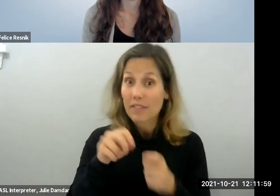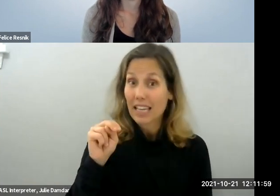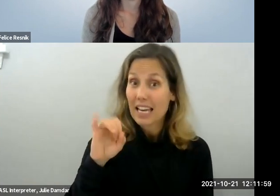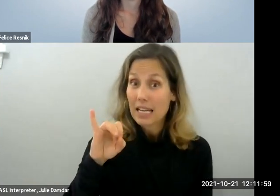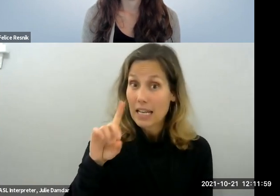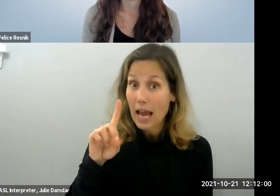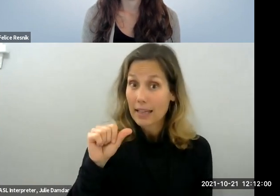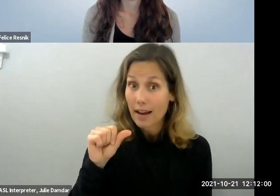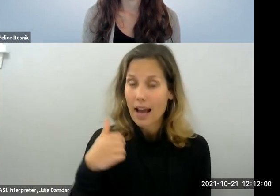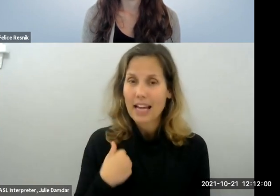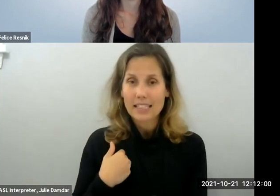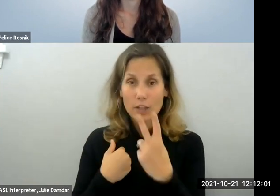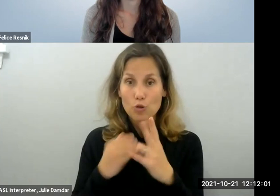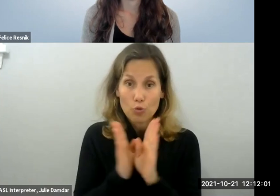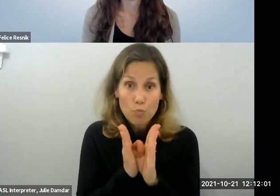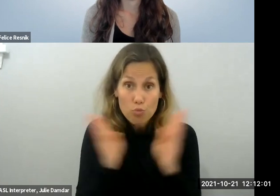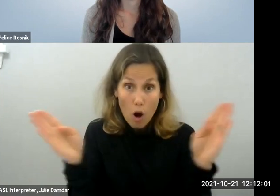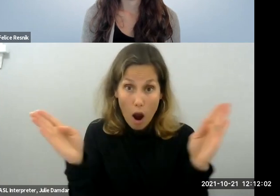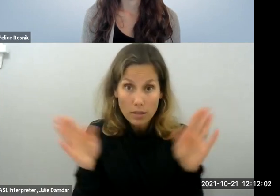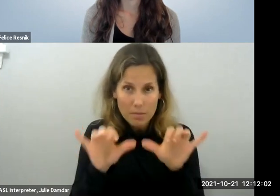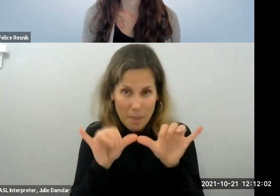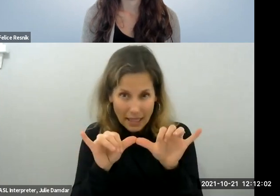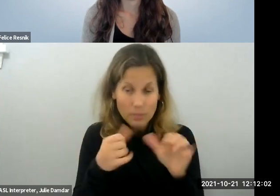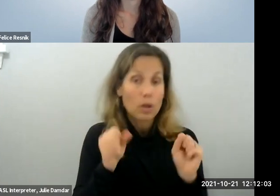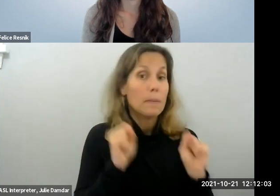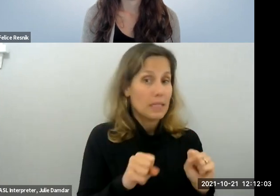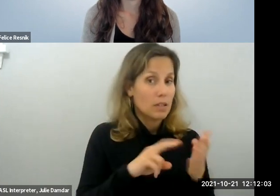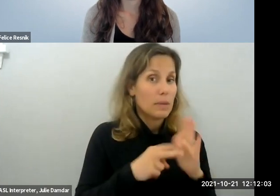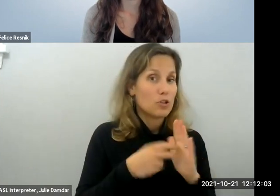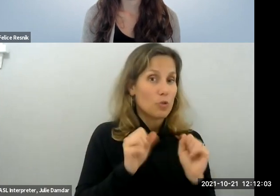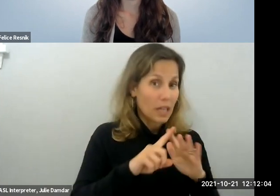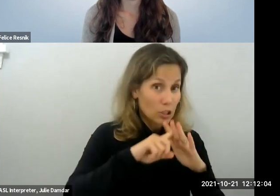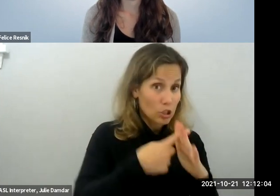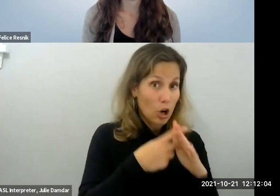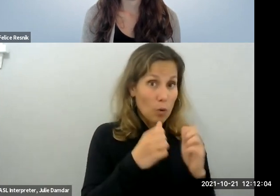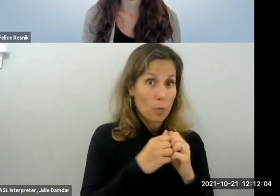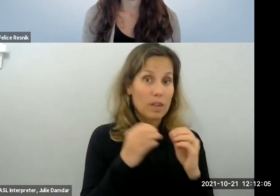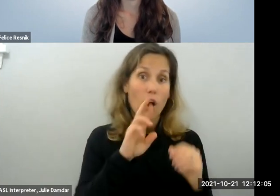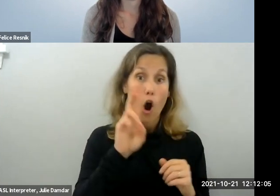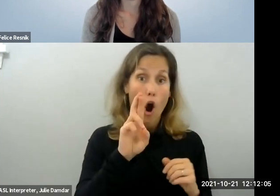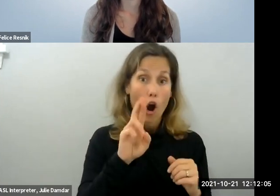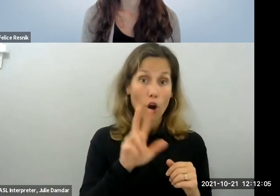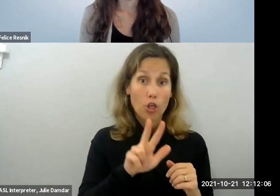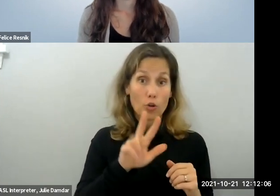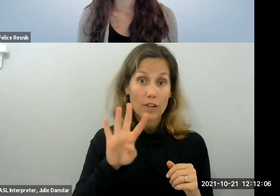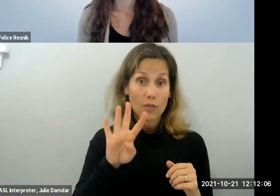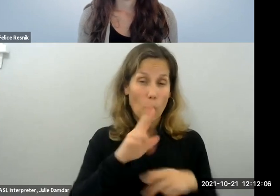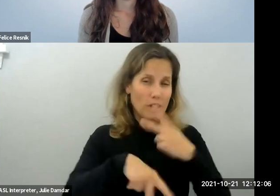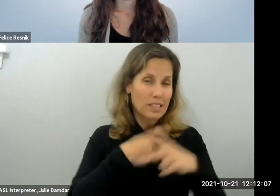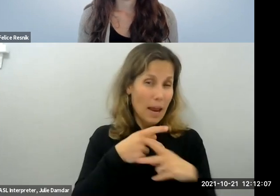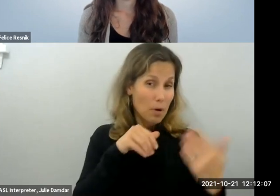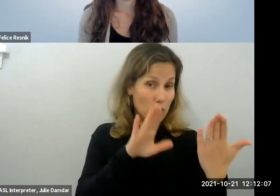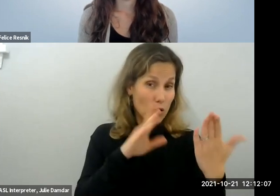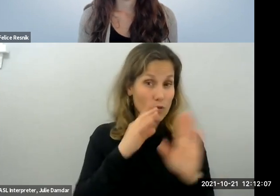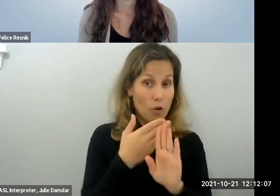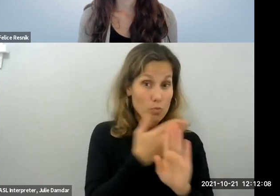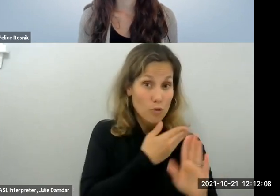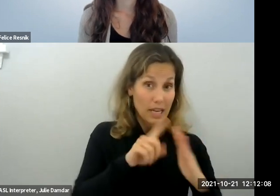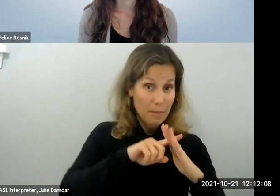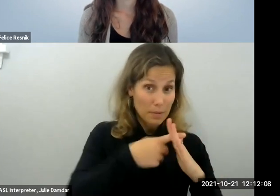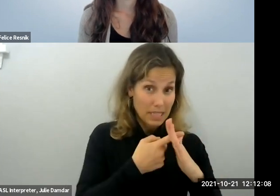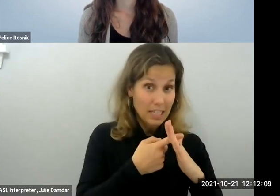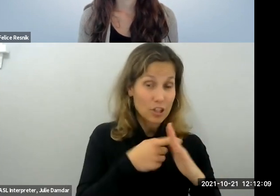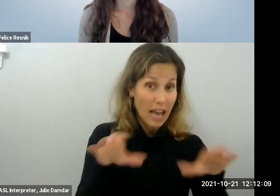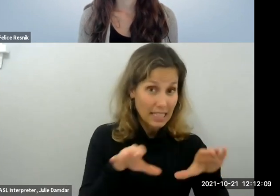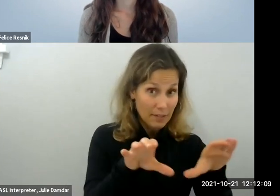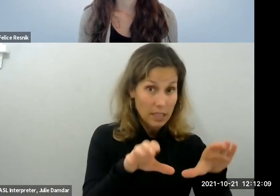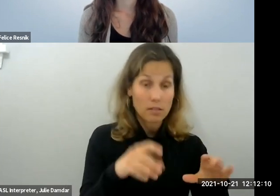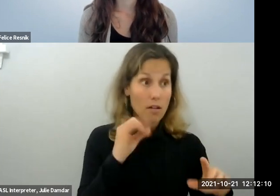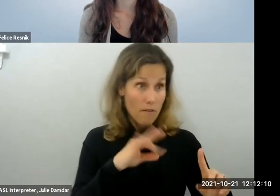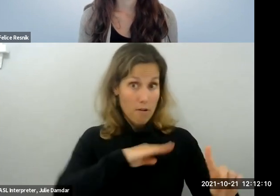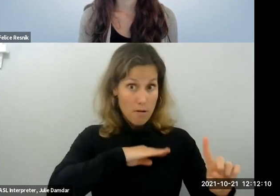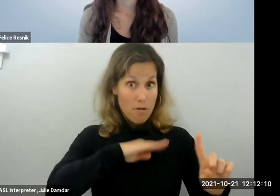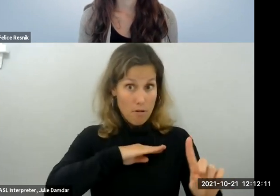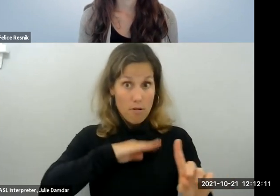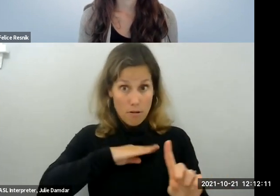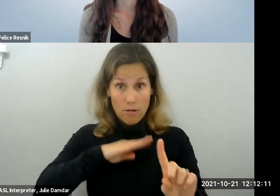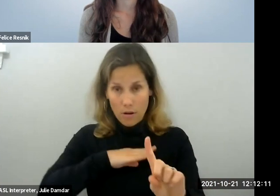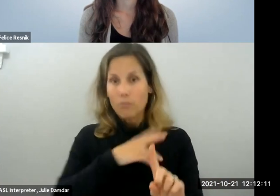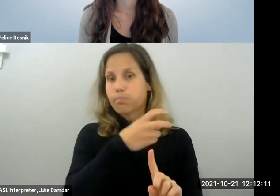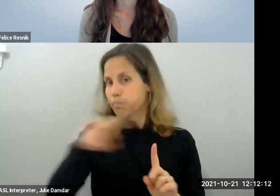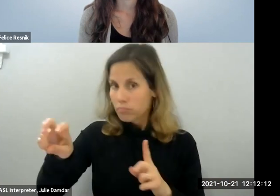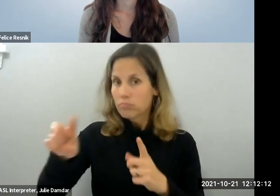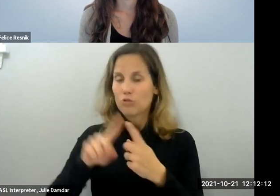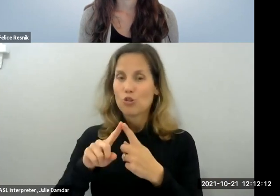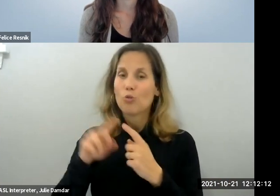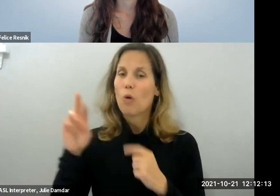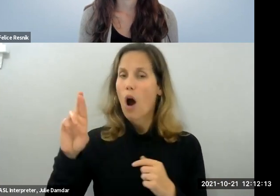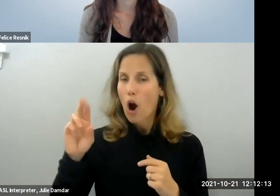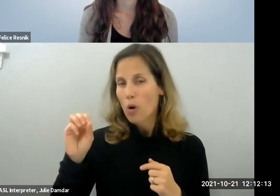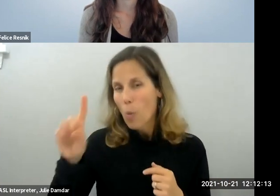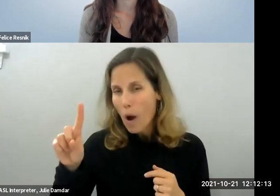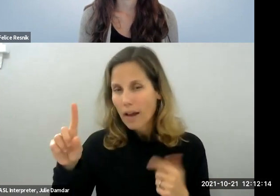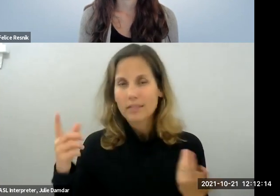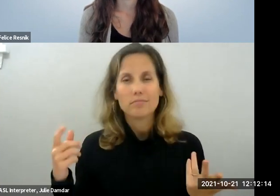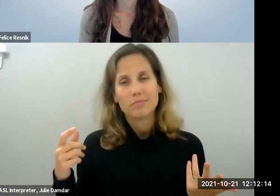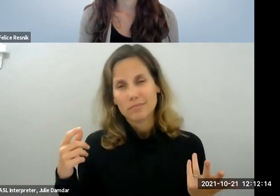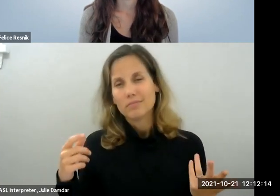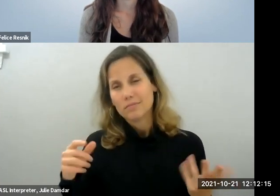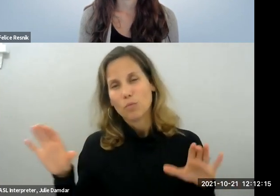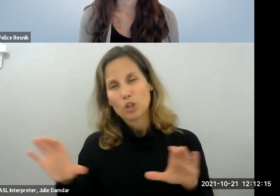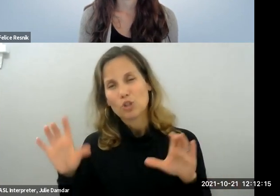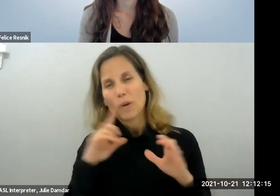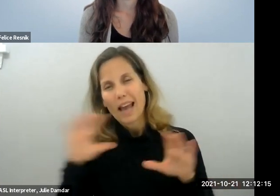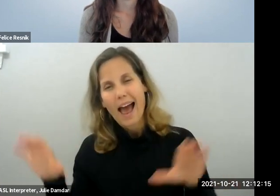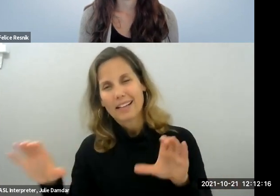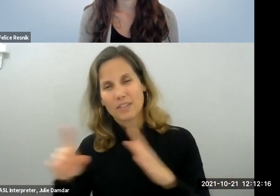Lisa Saldana (she/her/hers): A two pronged mechanism so that, where you can get started with using more of an art 34 type of an approach for your pre implementation activities and then, if you're successful with that then moving into your Roi one where you're you're doing your active implementation approach.